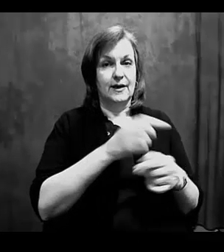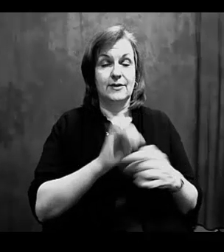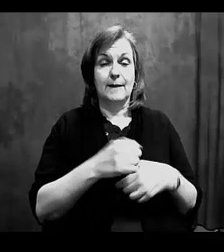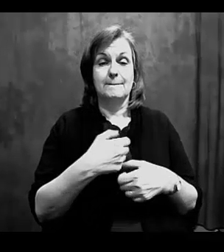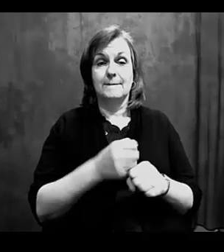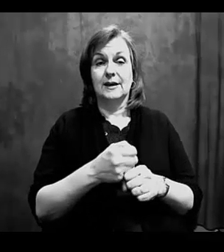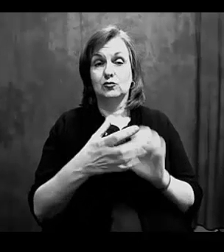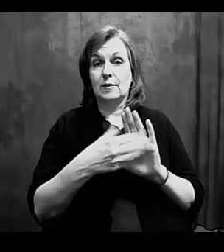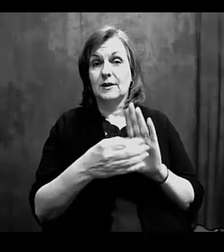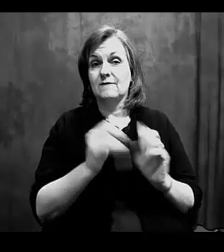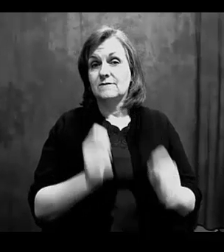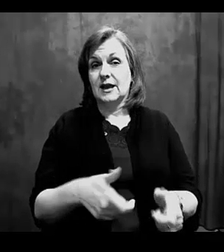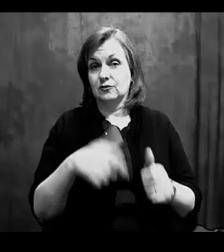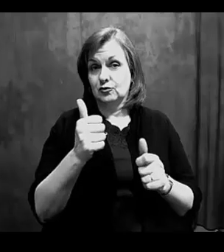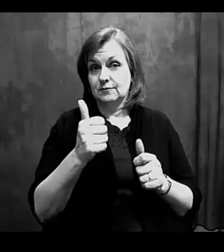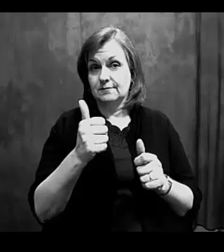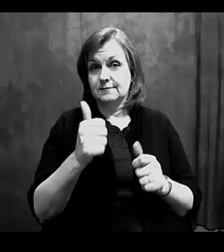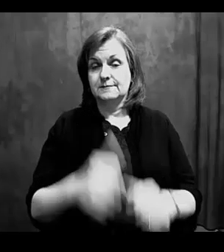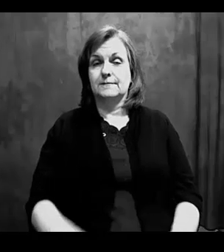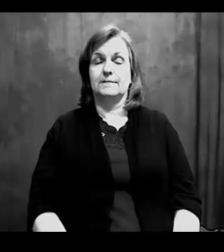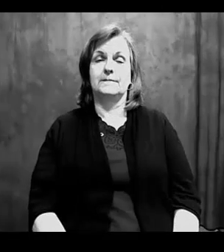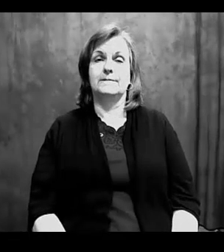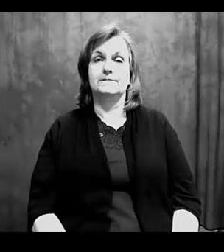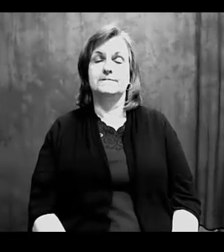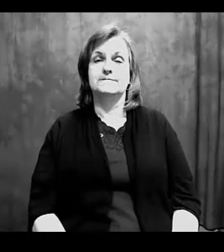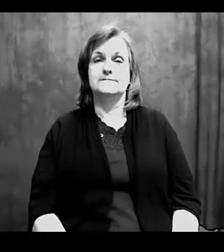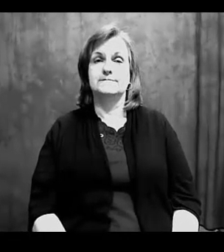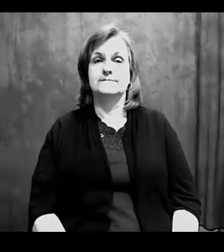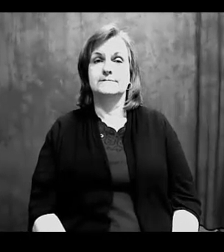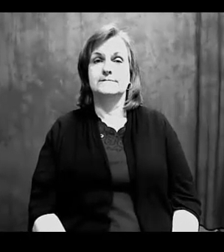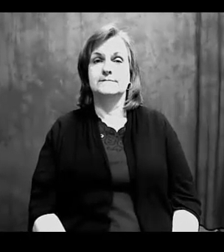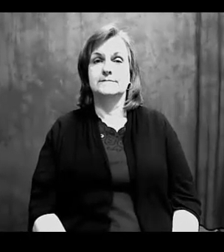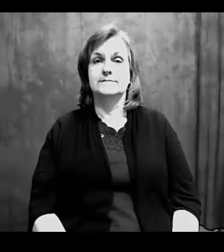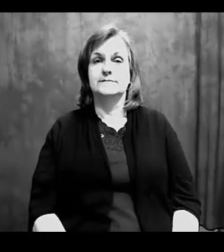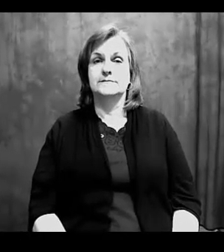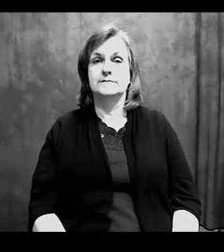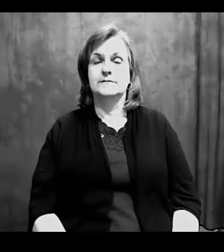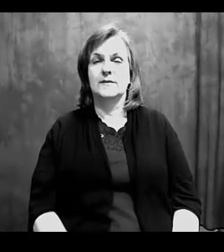this speeds replication